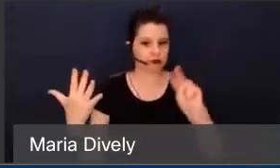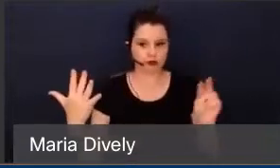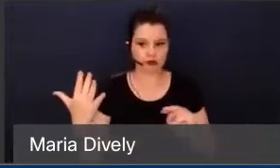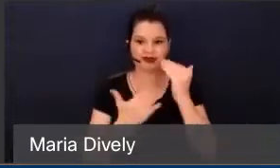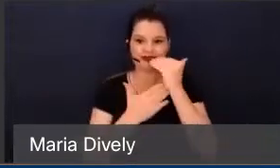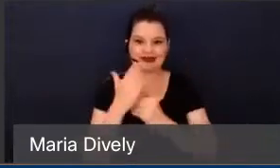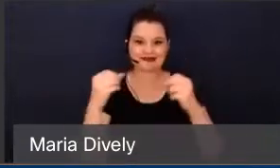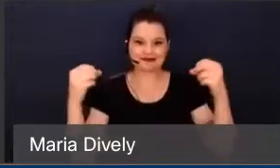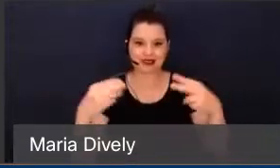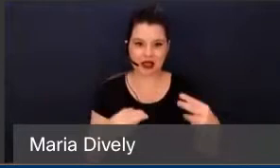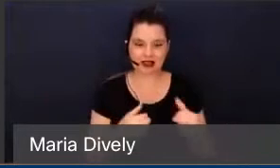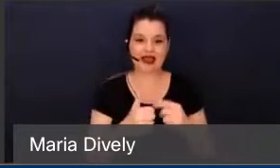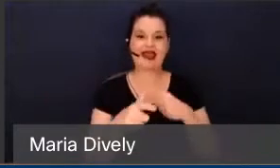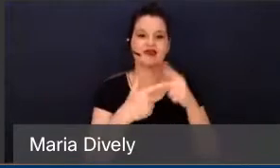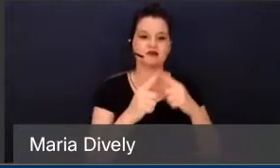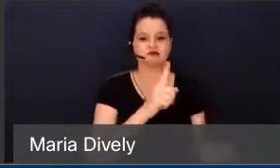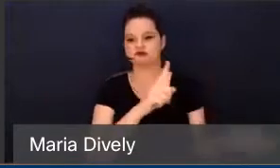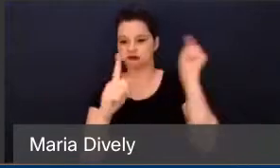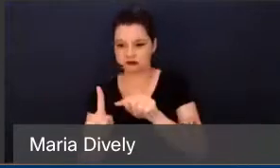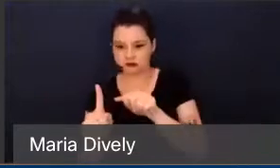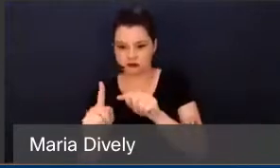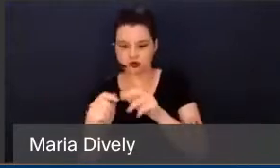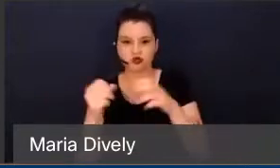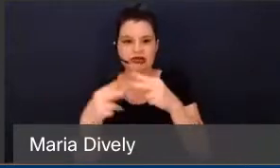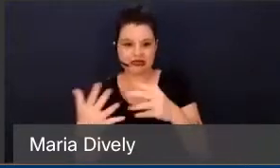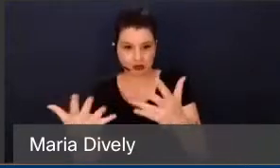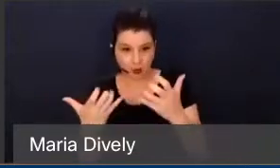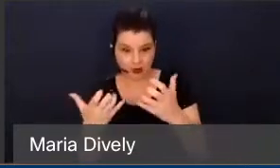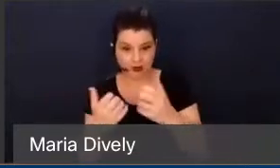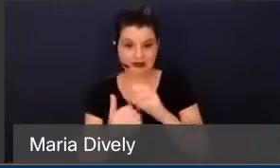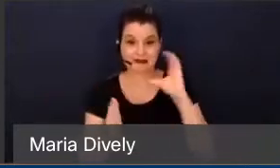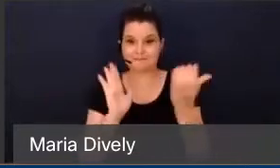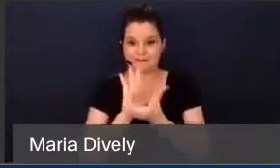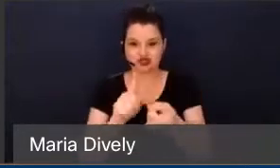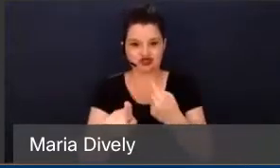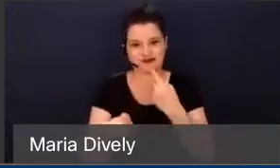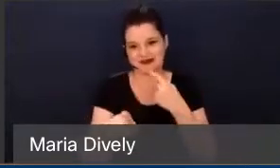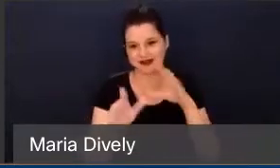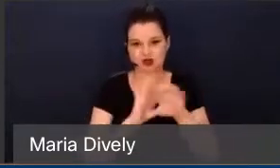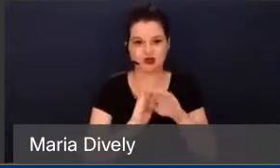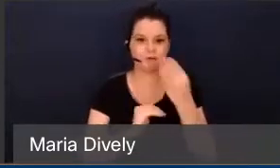slide titles and they go right to the slide that they want. Uh, the image on the screen is just a blue tulip in